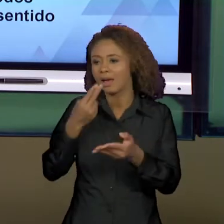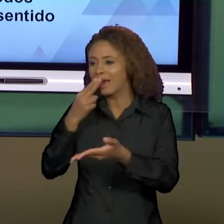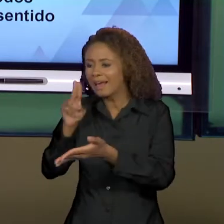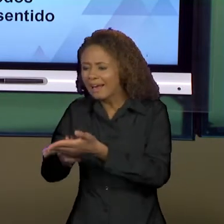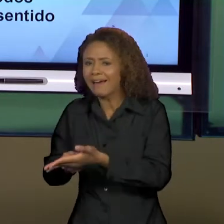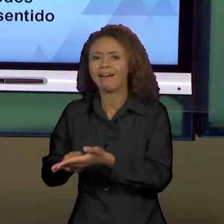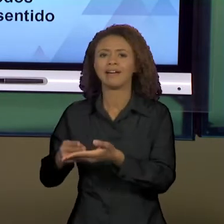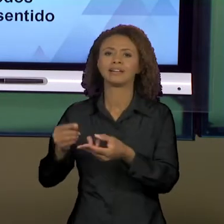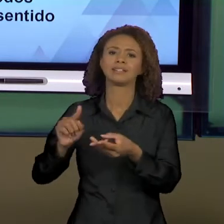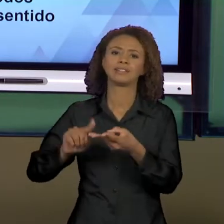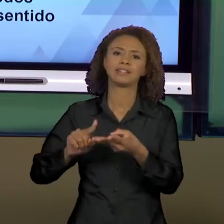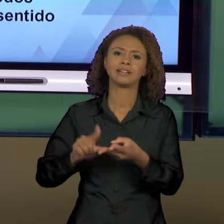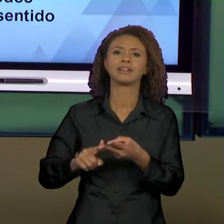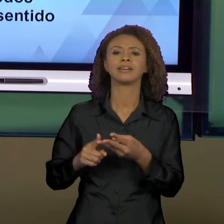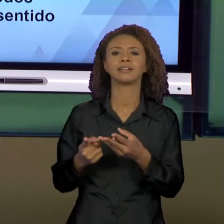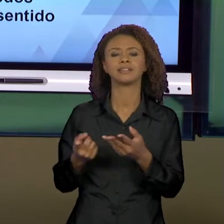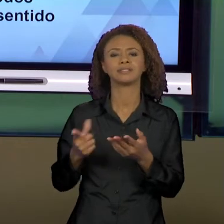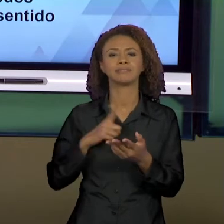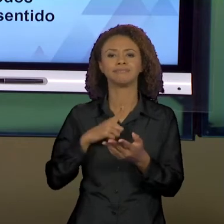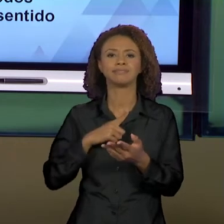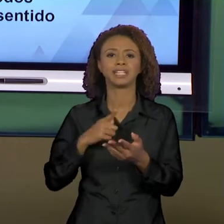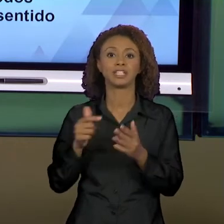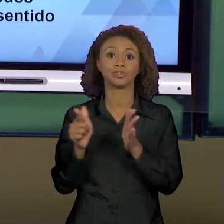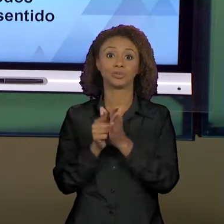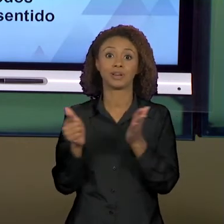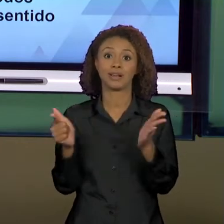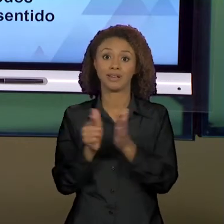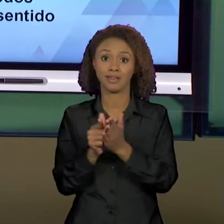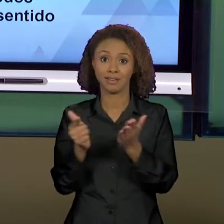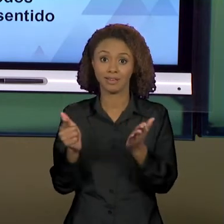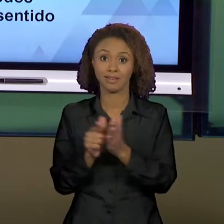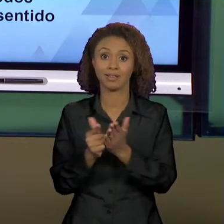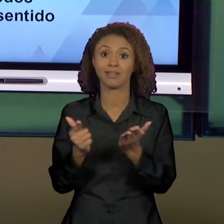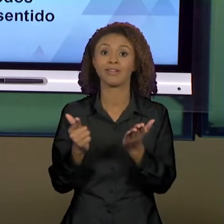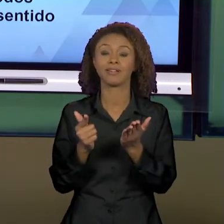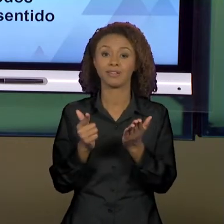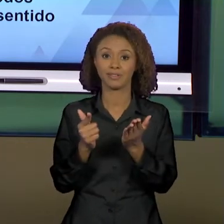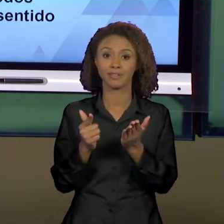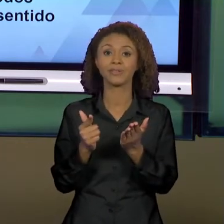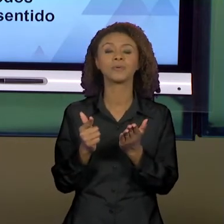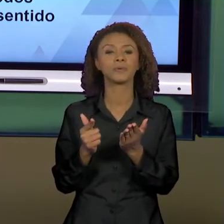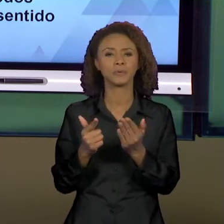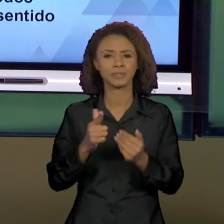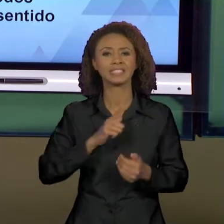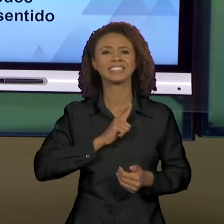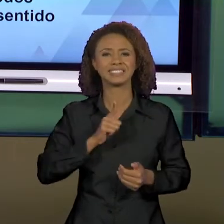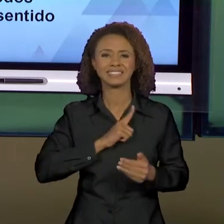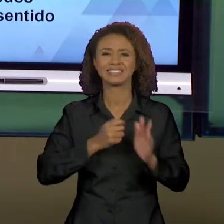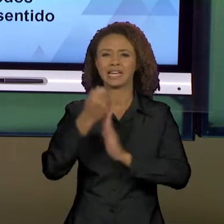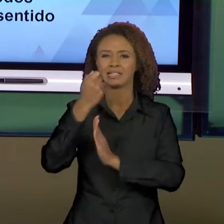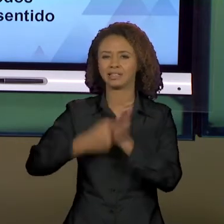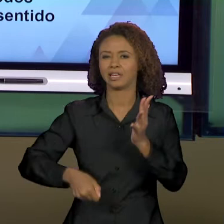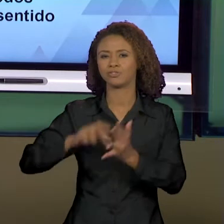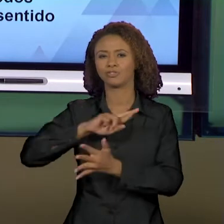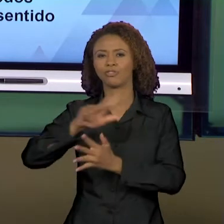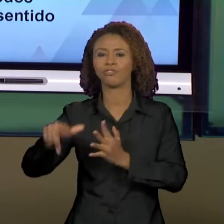O TEXTO JORNALÍSTICO AÍ EM QUE SE ENCONTRAM MUITOS TIPOS DE TEXTO, NÓS TEMOS CLASSIFICADOS,